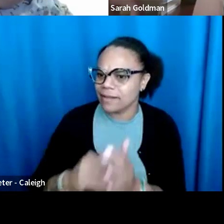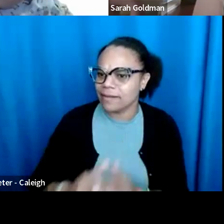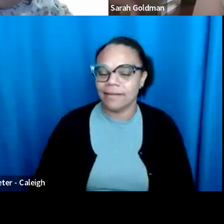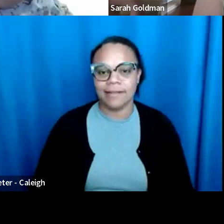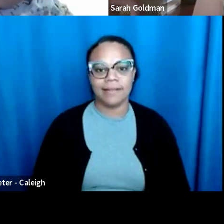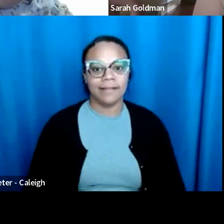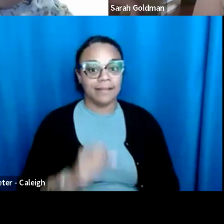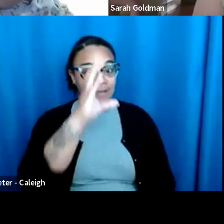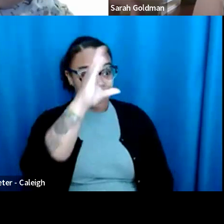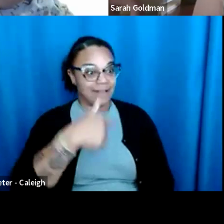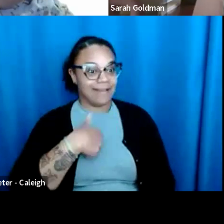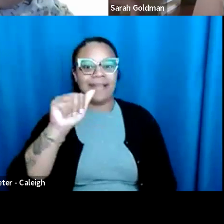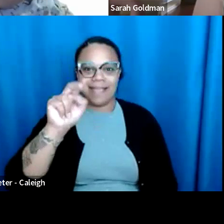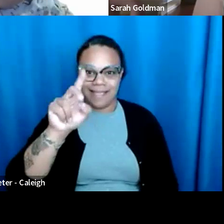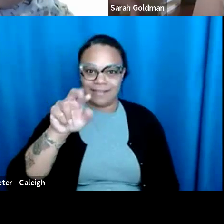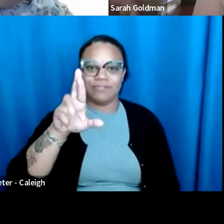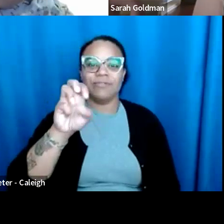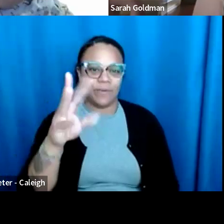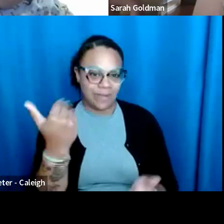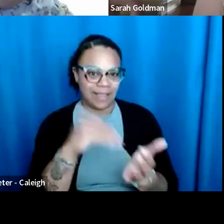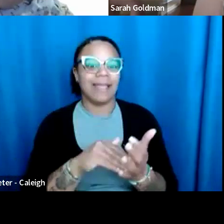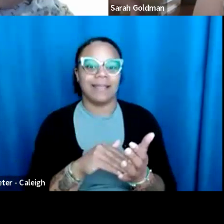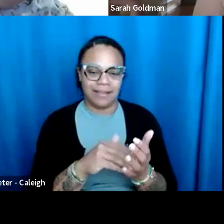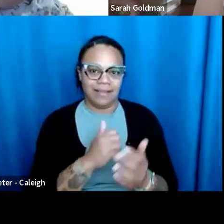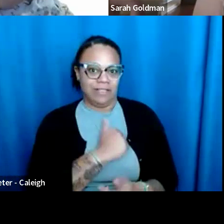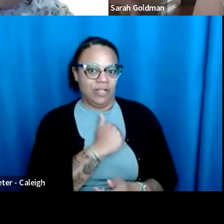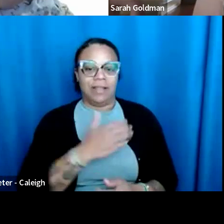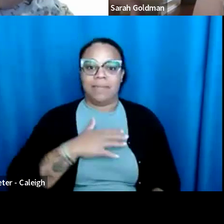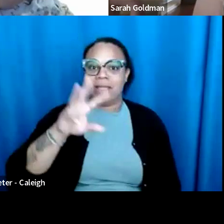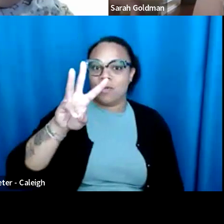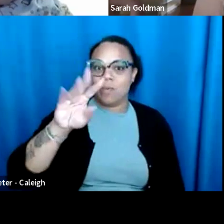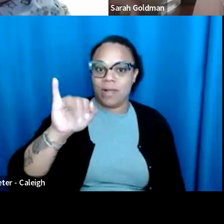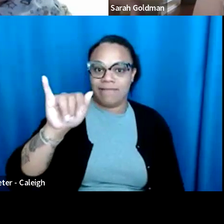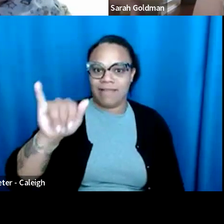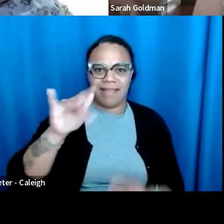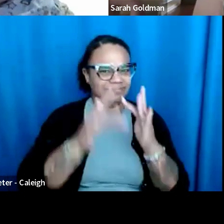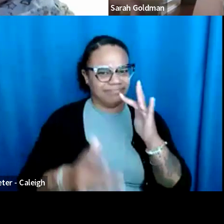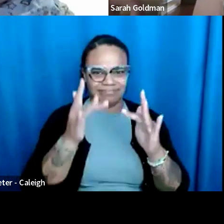[Andrew] Hi, Andrew again. I apologize. My Wi-Fi has been cutting in and out for some reason.